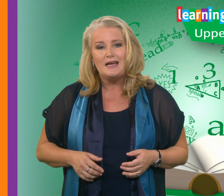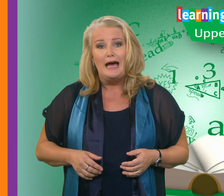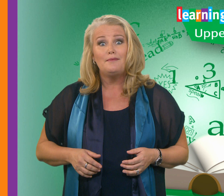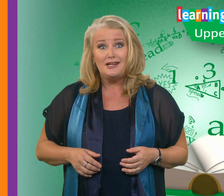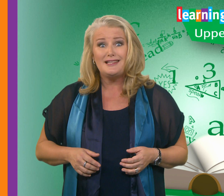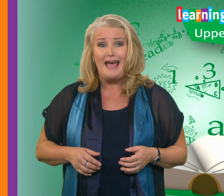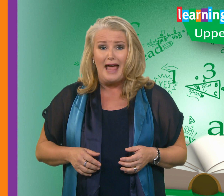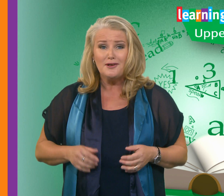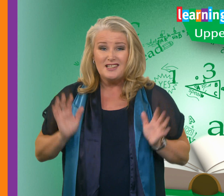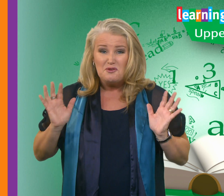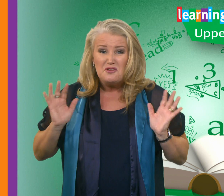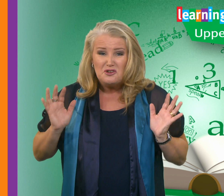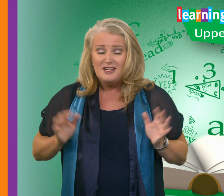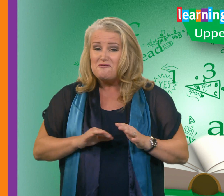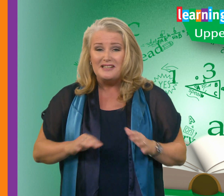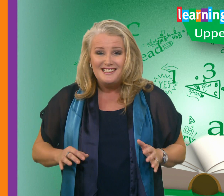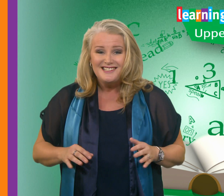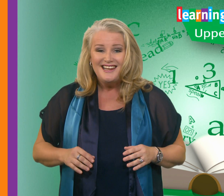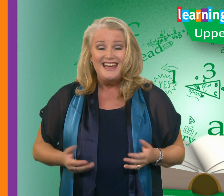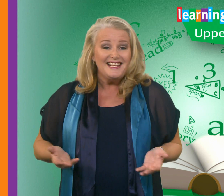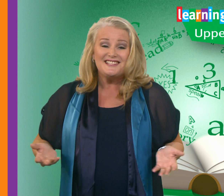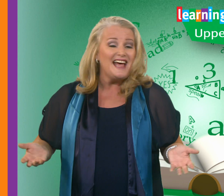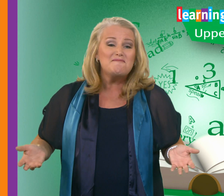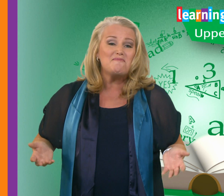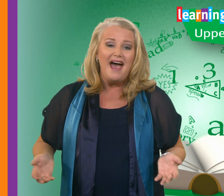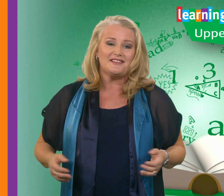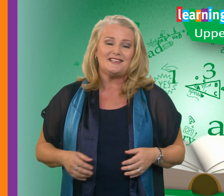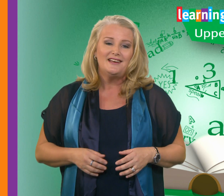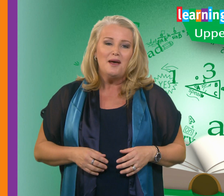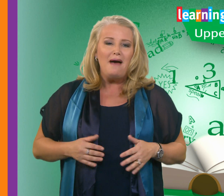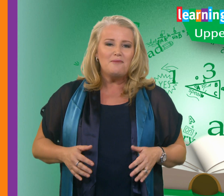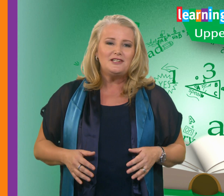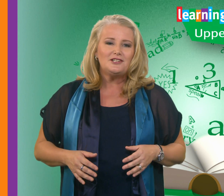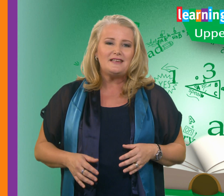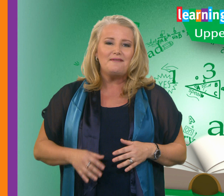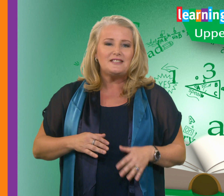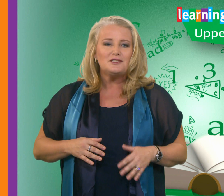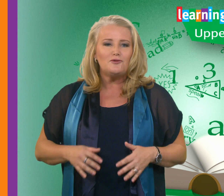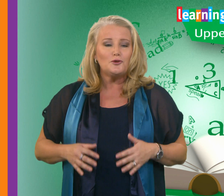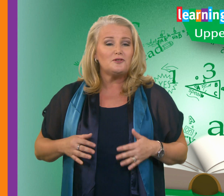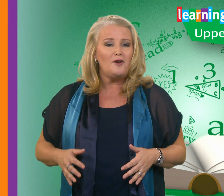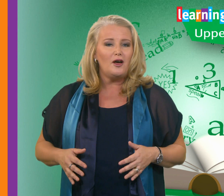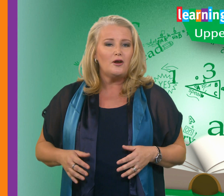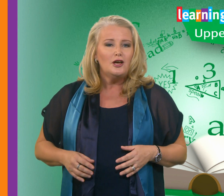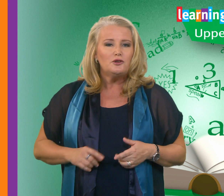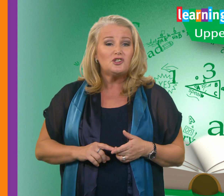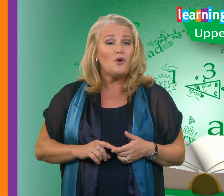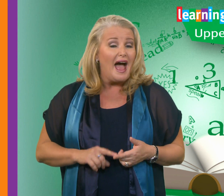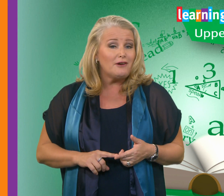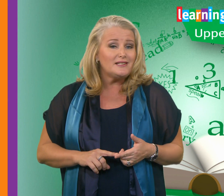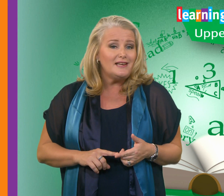Imagine the chaos and confusion if we didn't. It is the same with maths. Mathematicians have sets of rules to follow, to ensure accuracy,